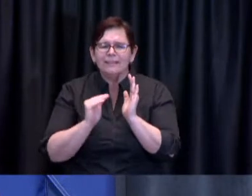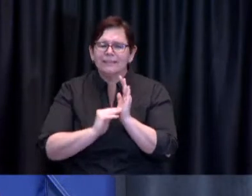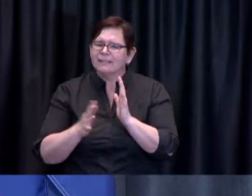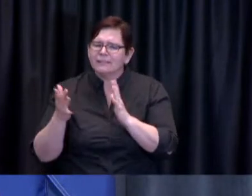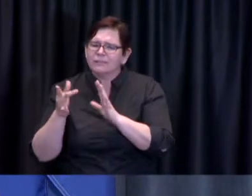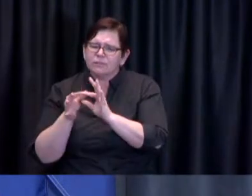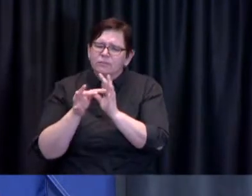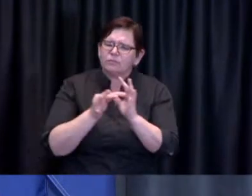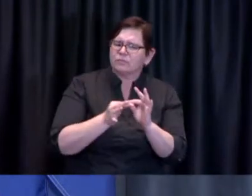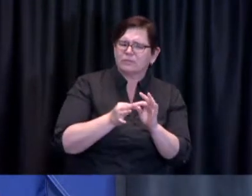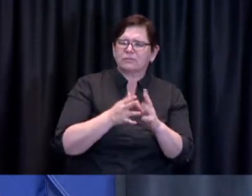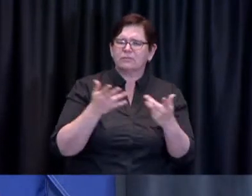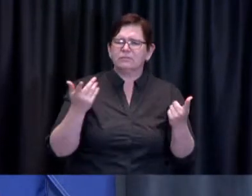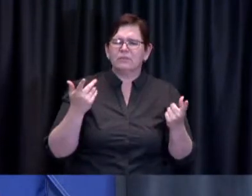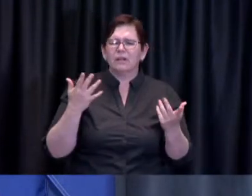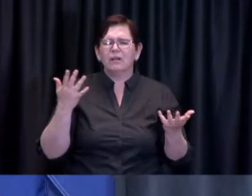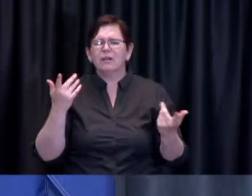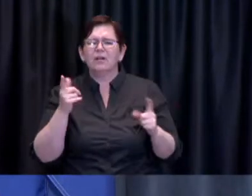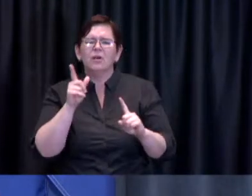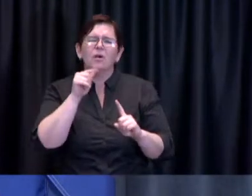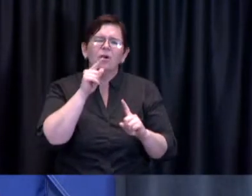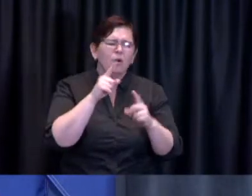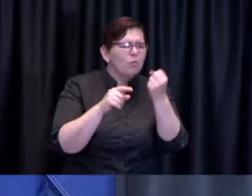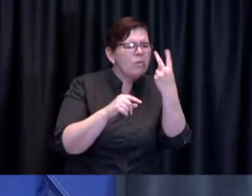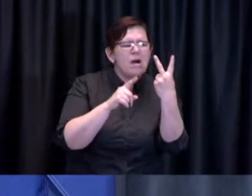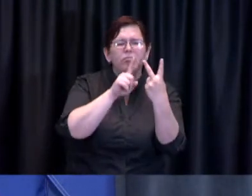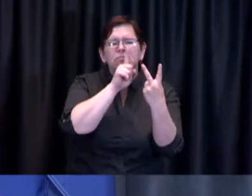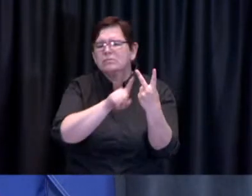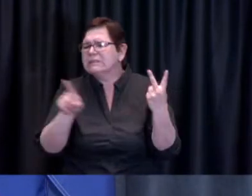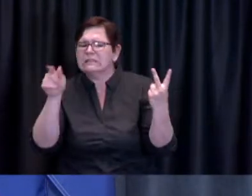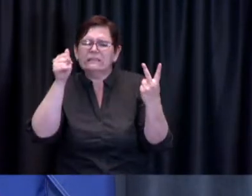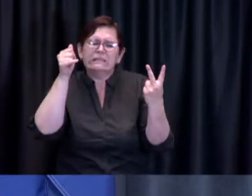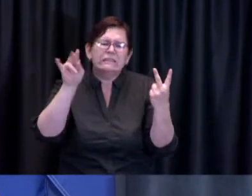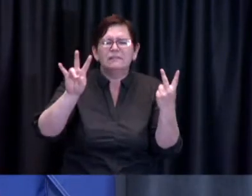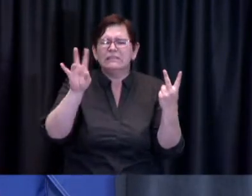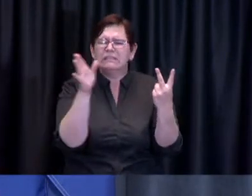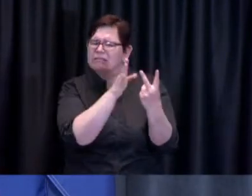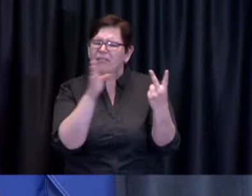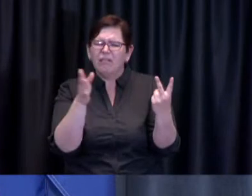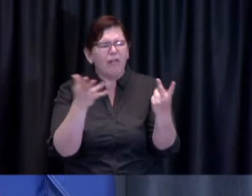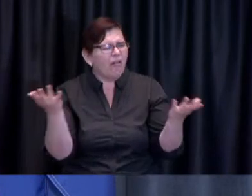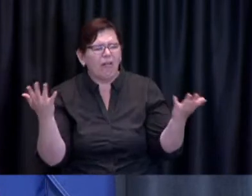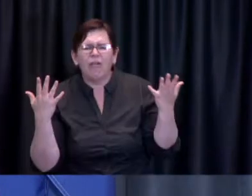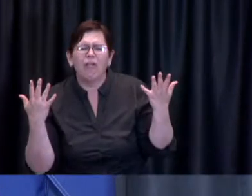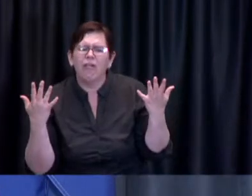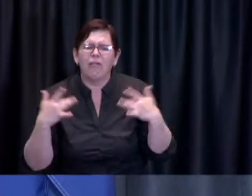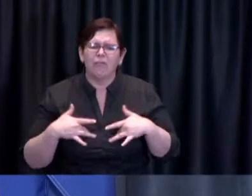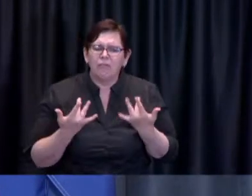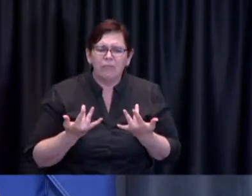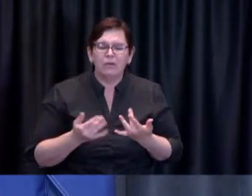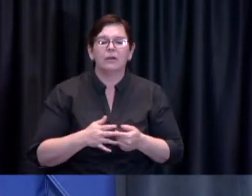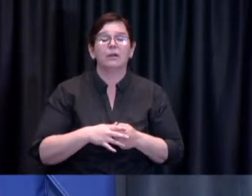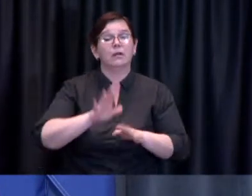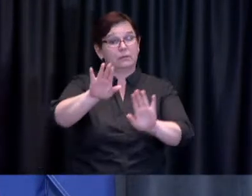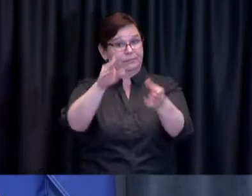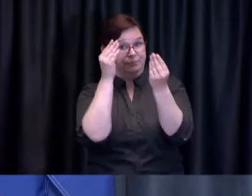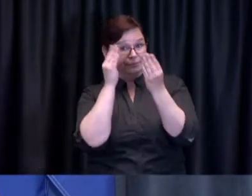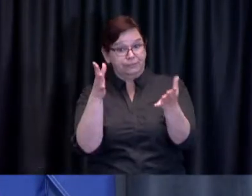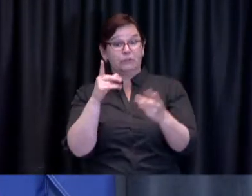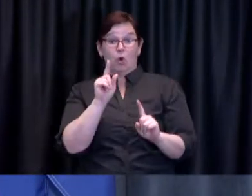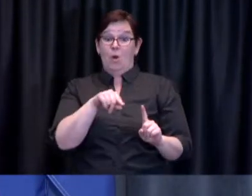those between 12 and 17 years of age in order to be eligible to receive COVID-19 vaccine as a youth